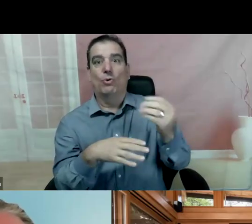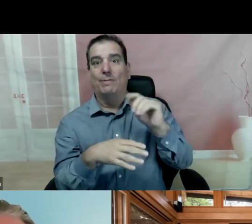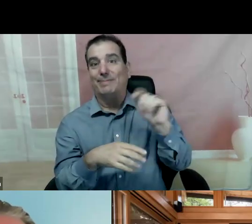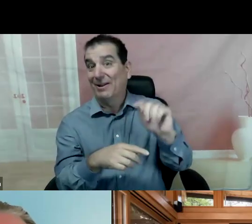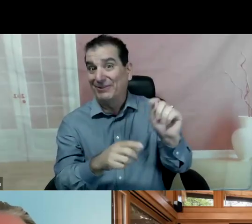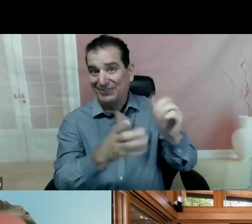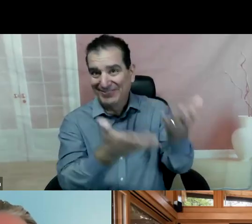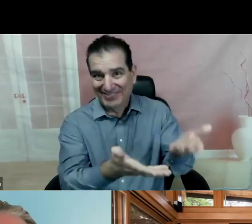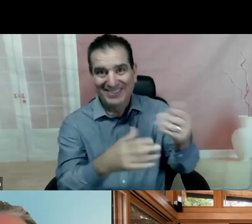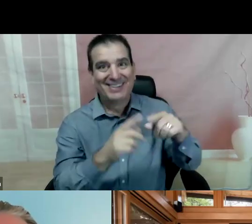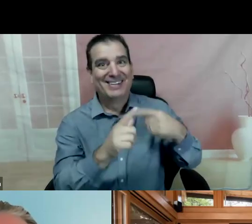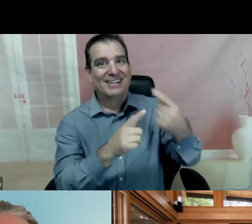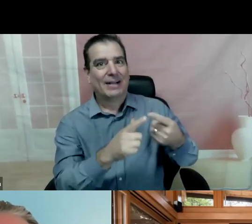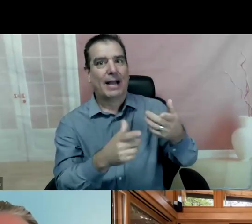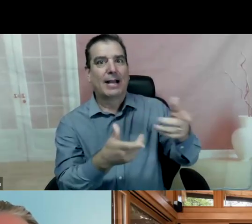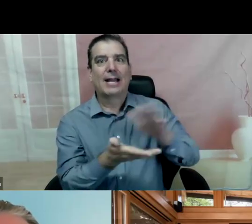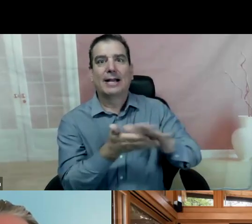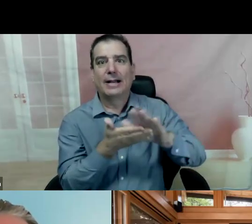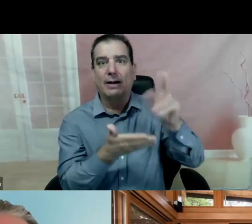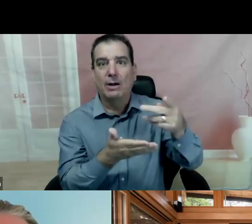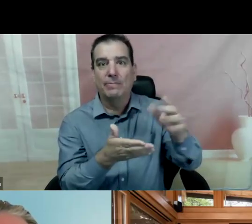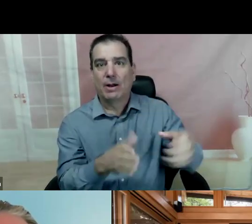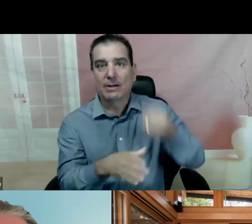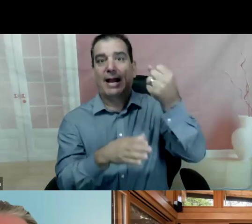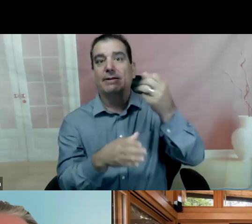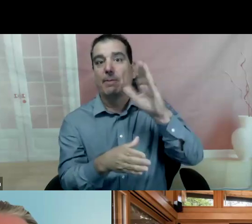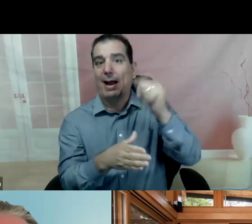and they want to walk with it, you know, if they need to go to the restroom,